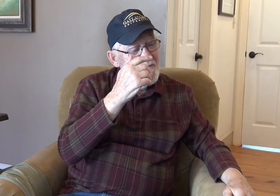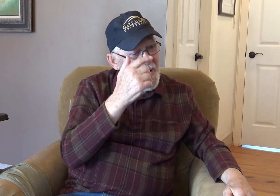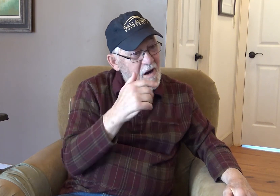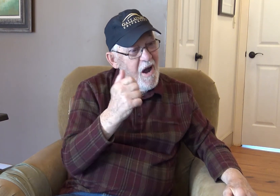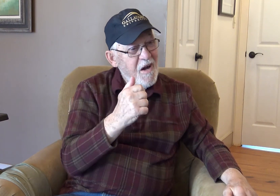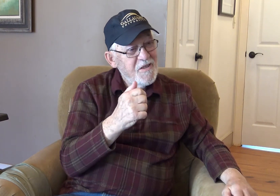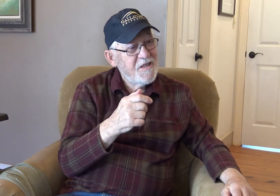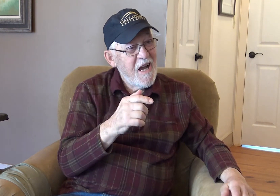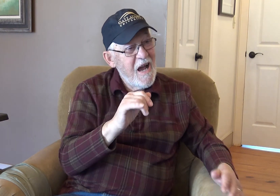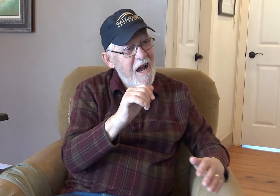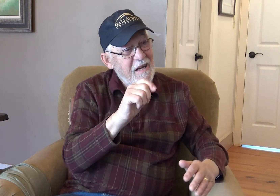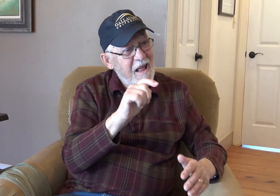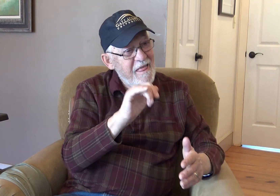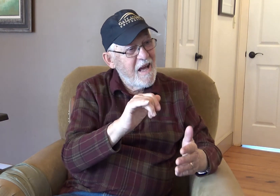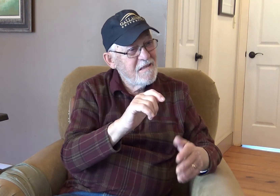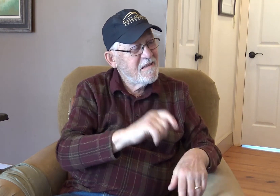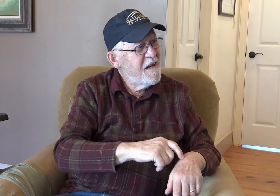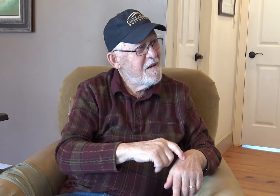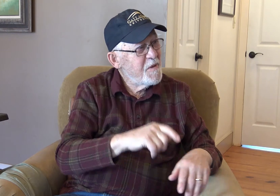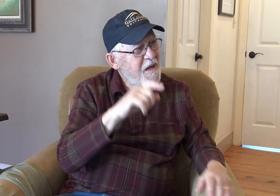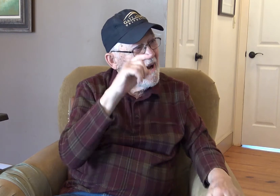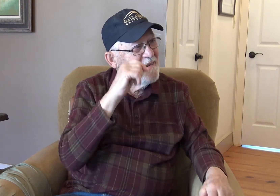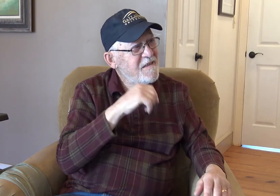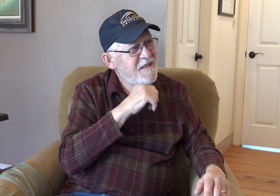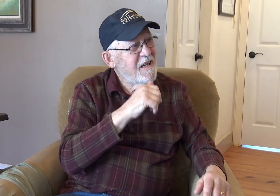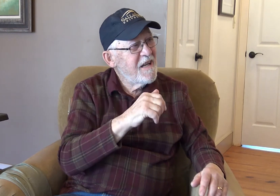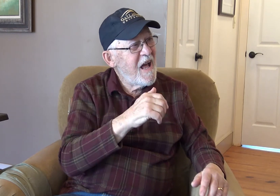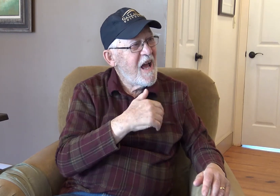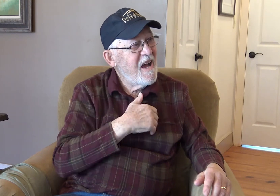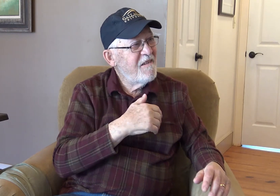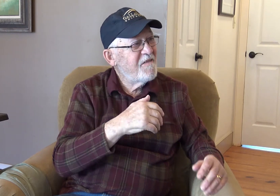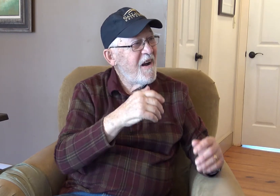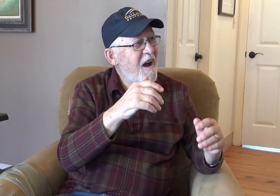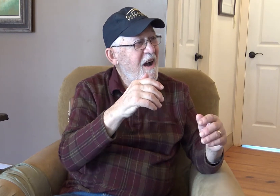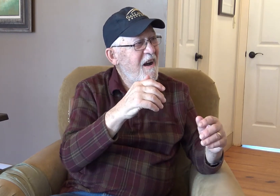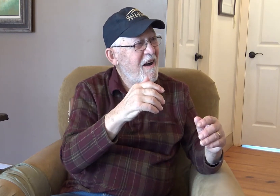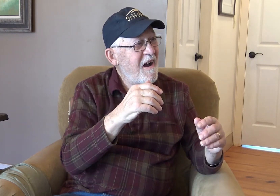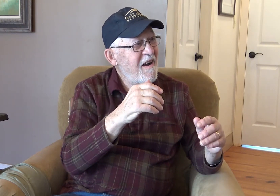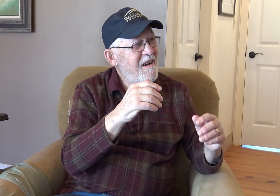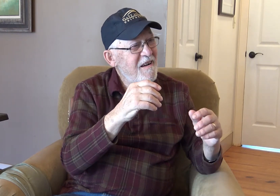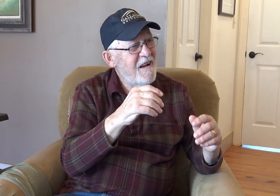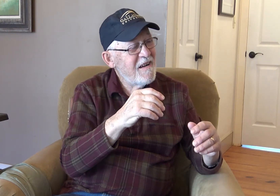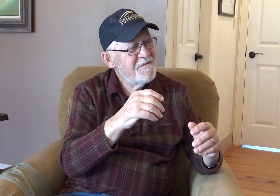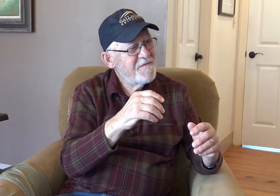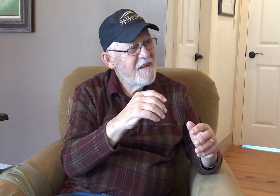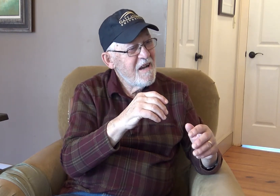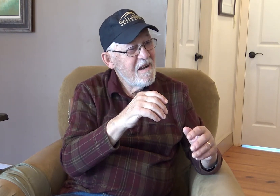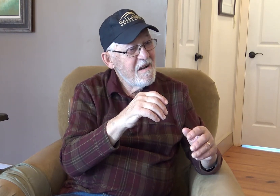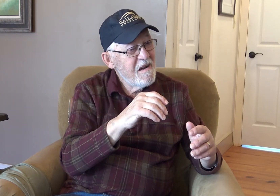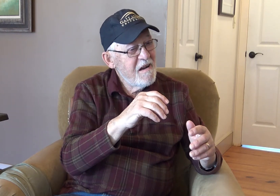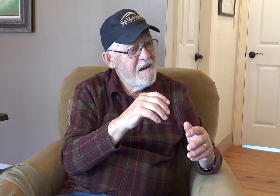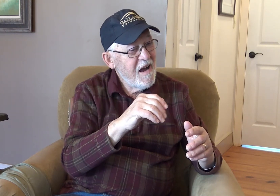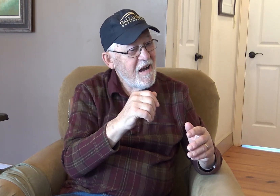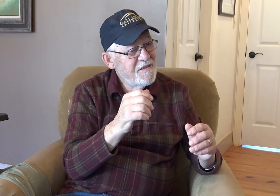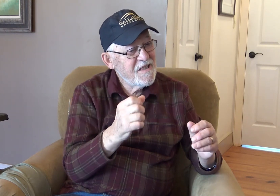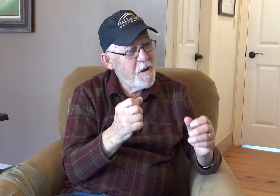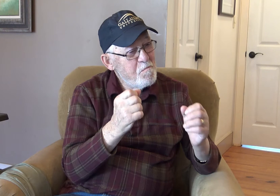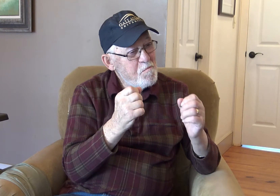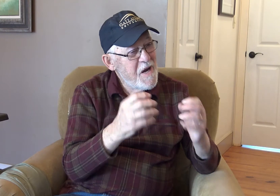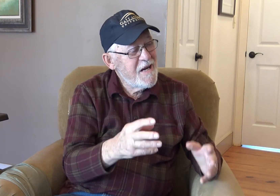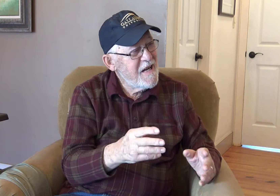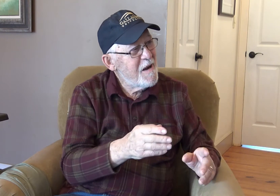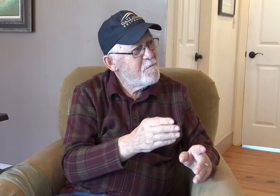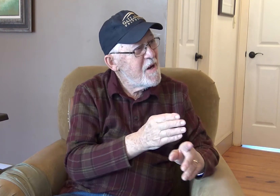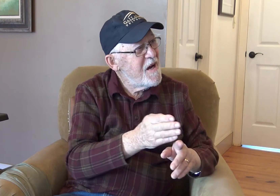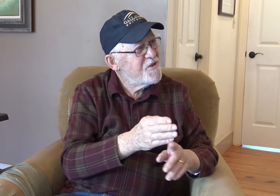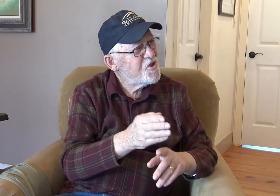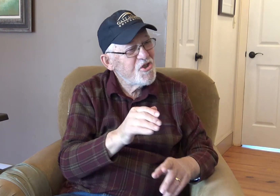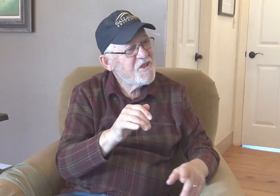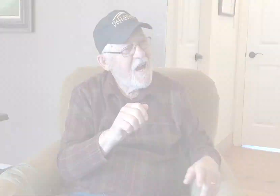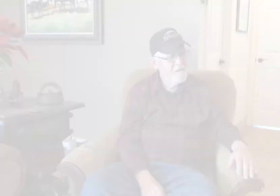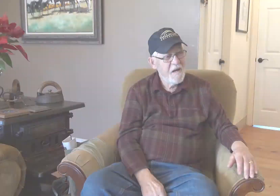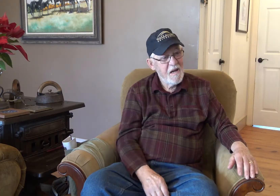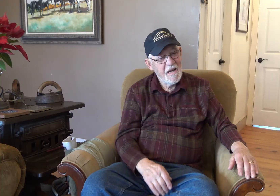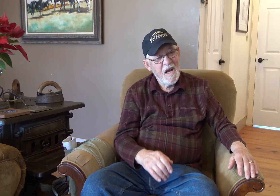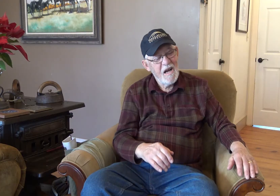This is because at that time, Gallaudet didn't have as many majors [as they do now].